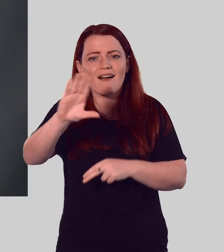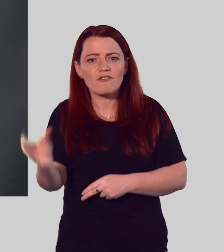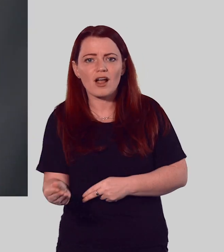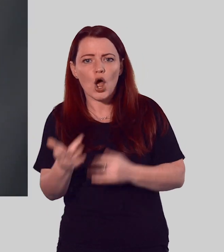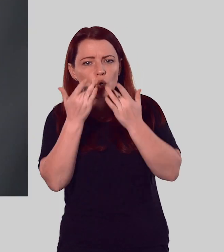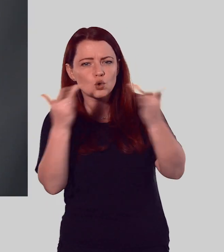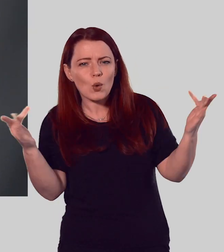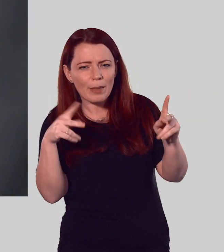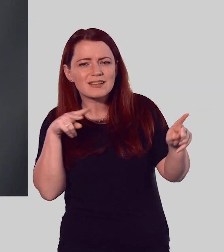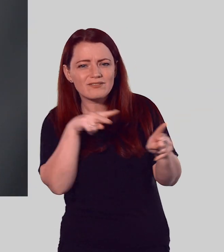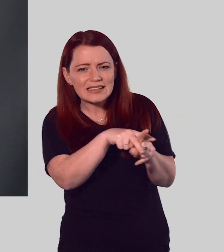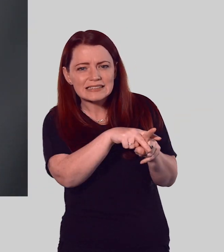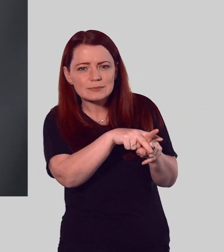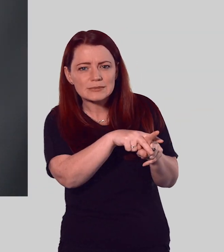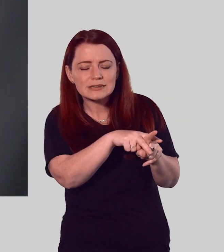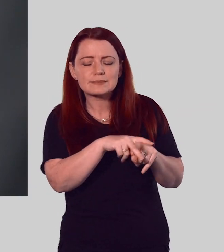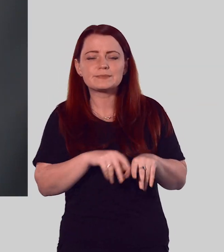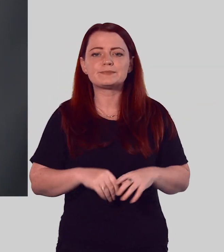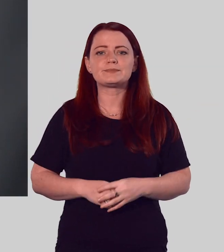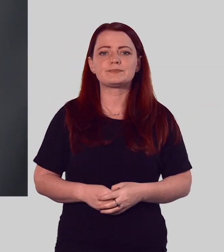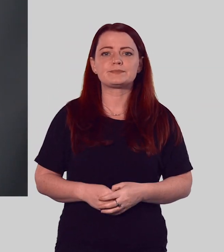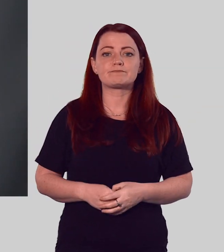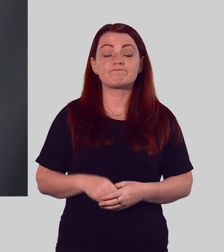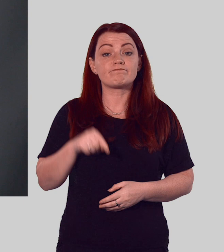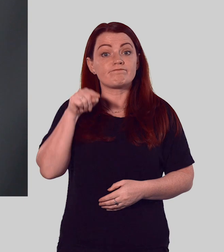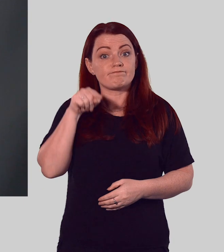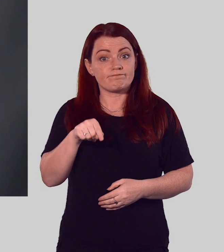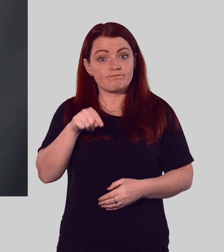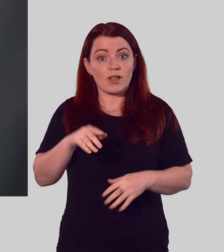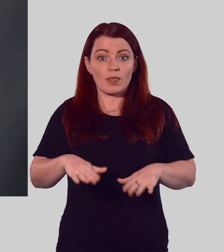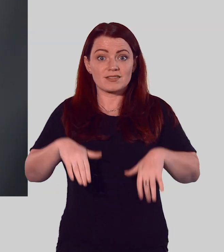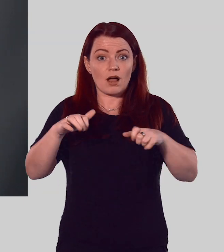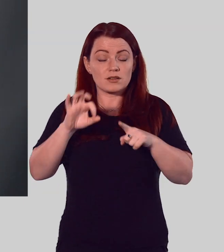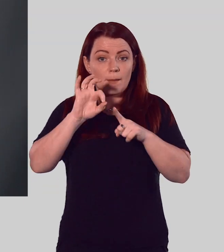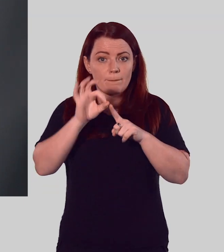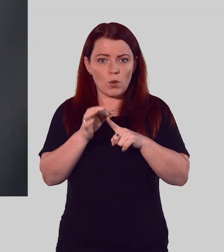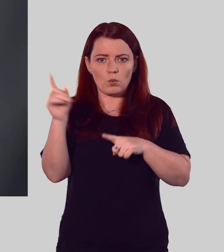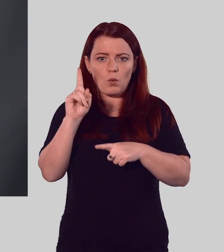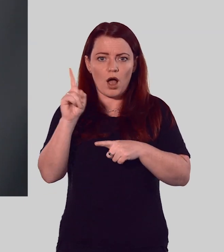From this the starting point for the transmedia production was to create a campaign video.